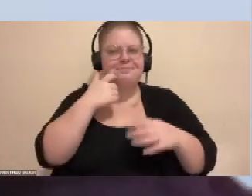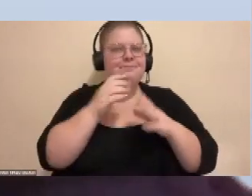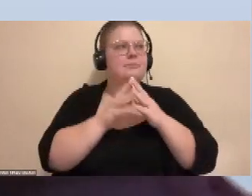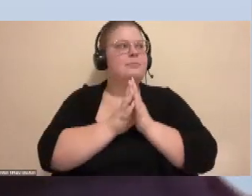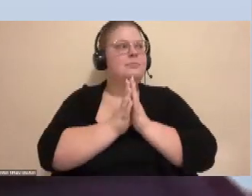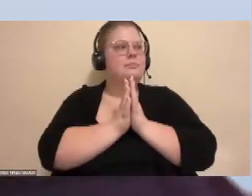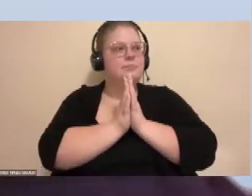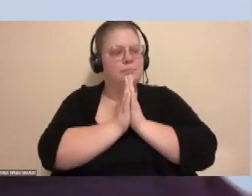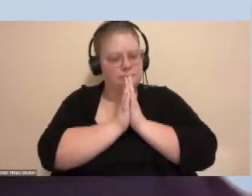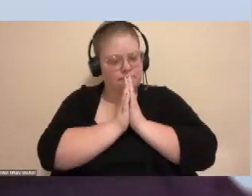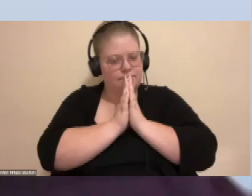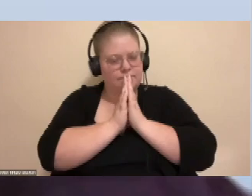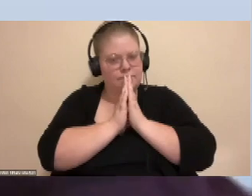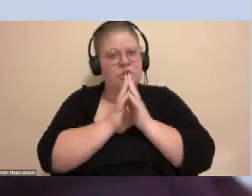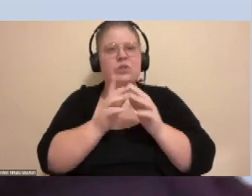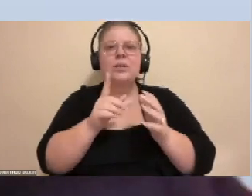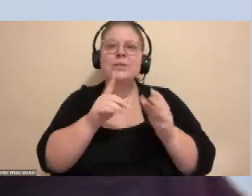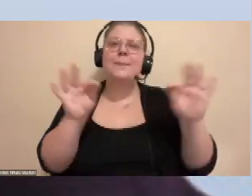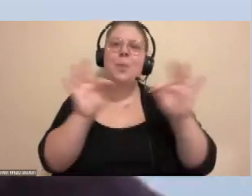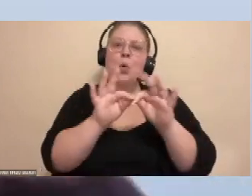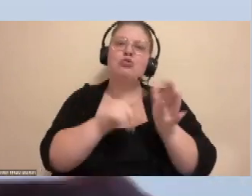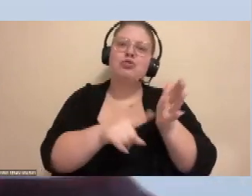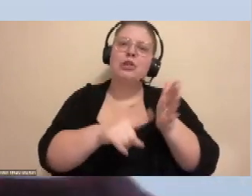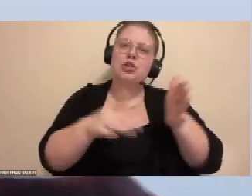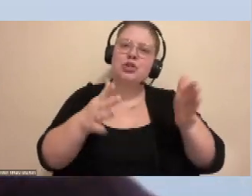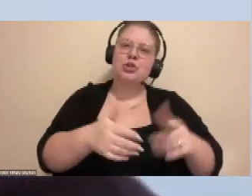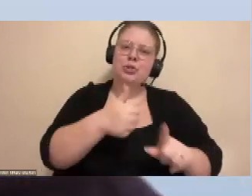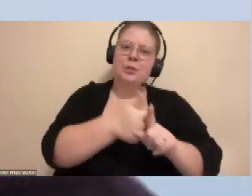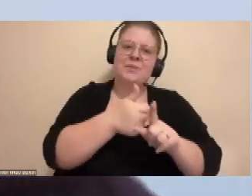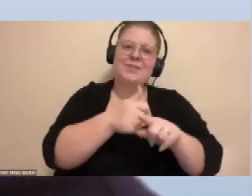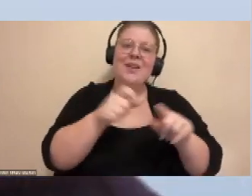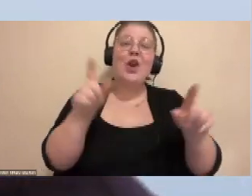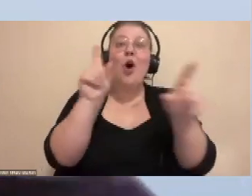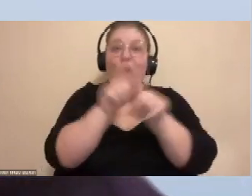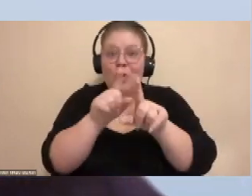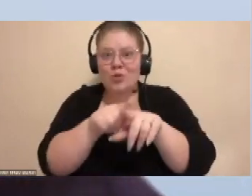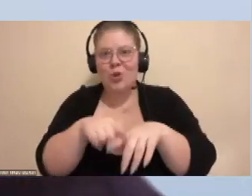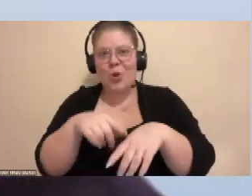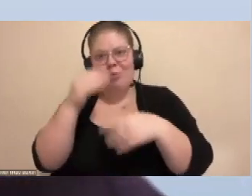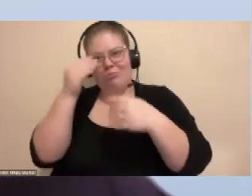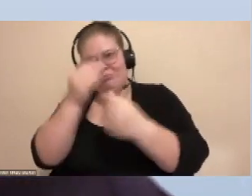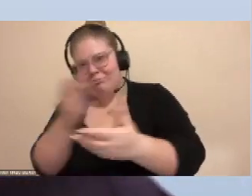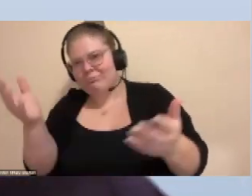Could help inform public entities, advocates and the public about the kind of data that needs to be